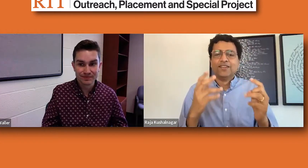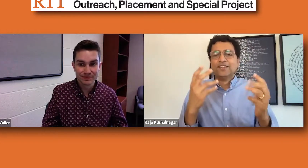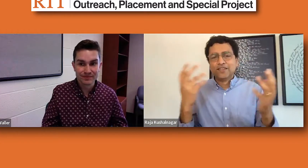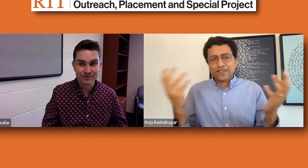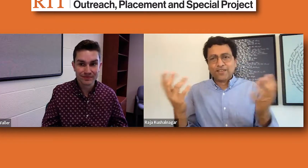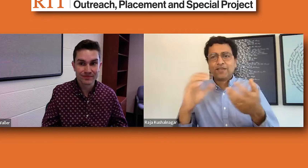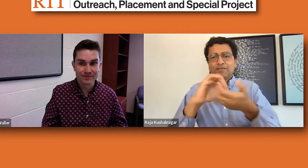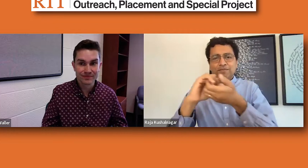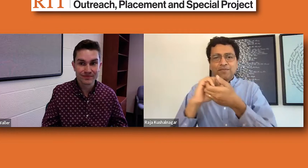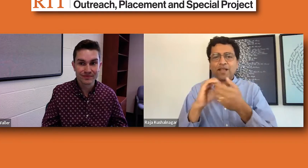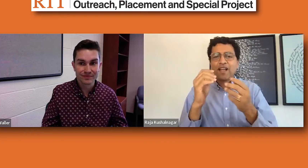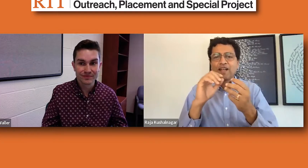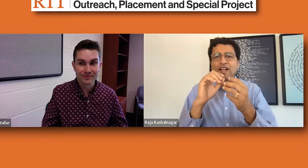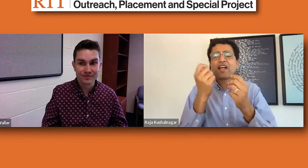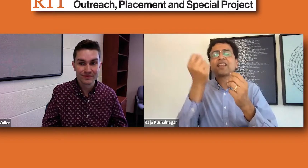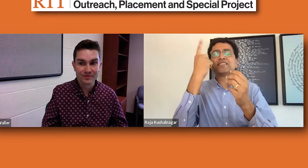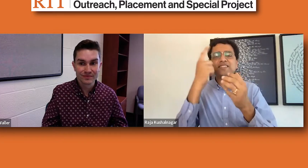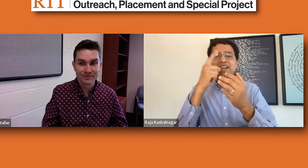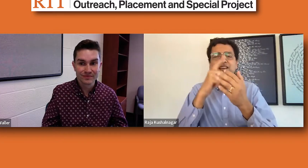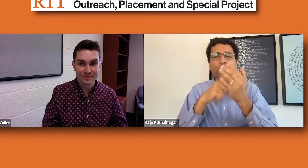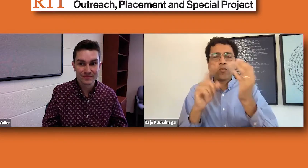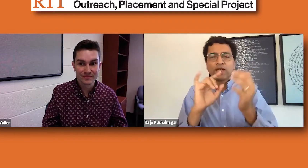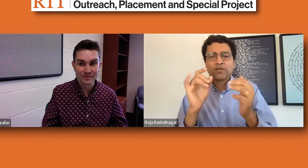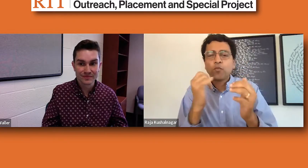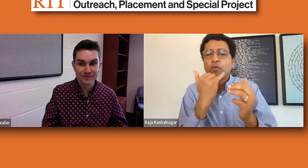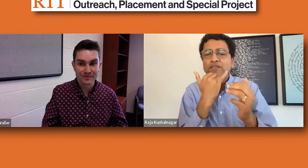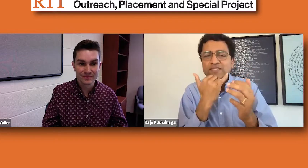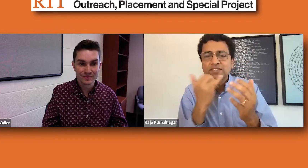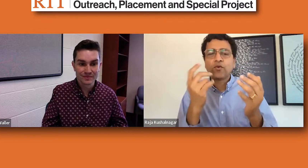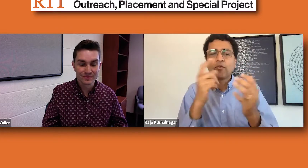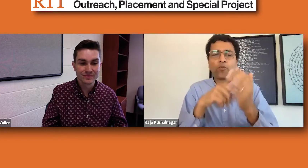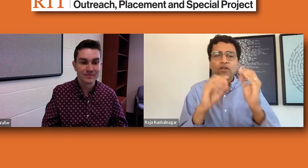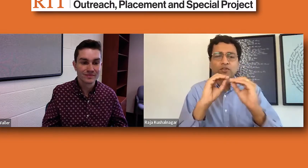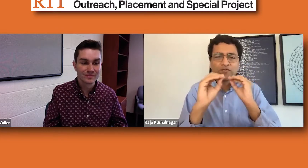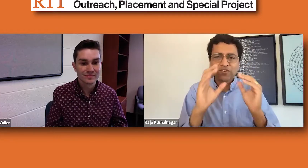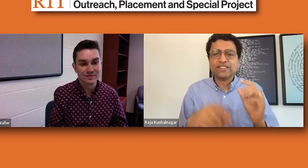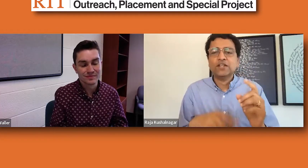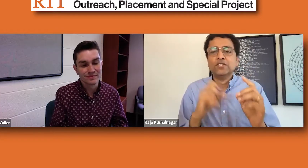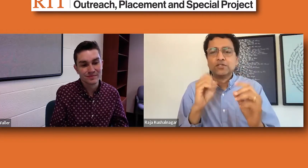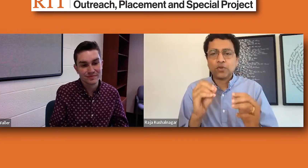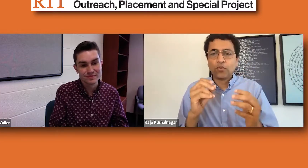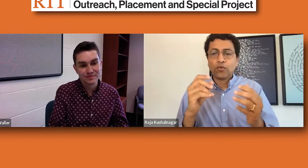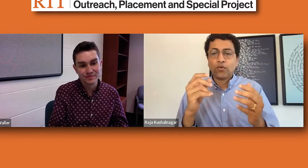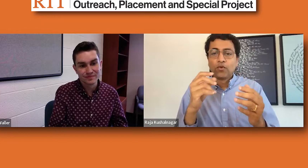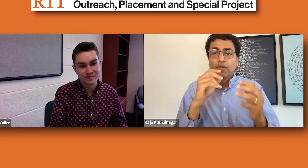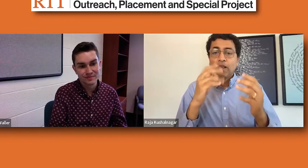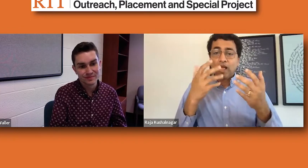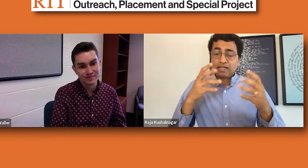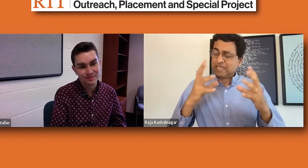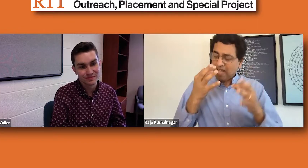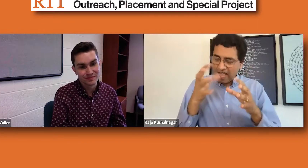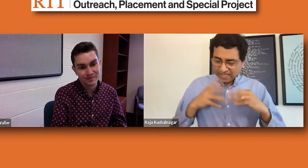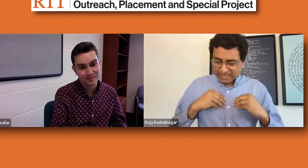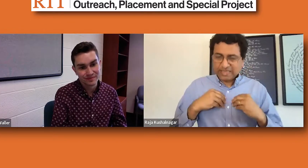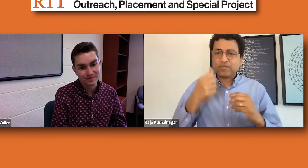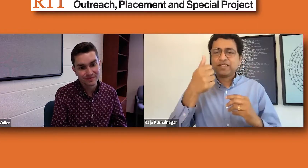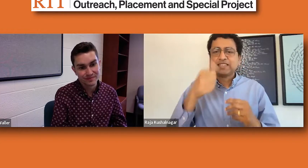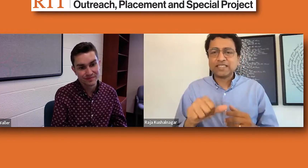to increase that knowledge over time. You can learn from your mistakes and your errors